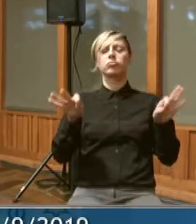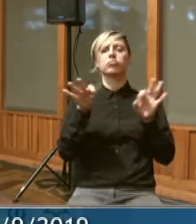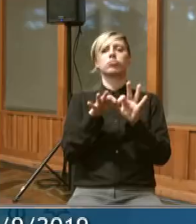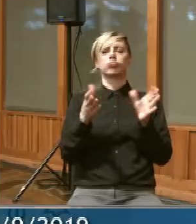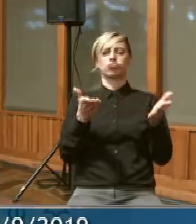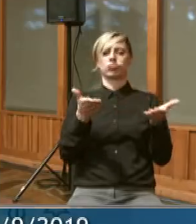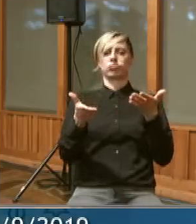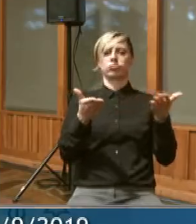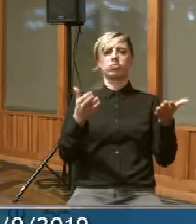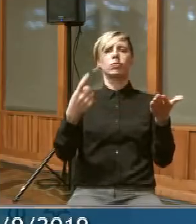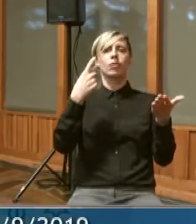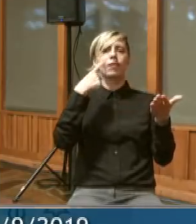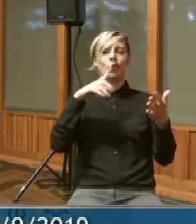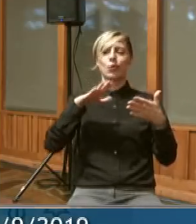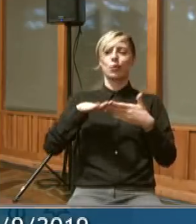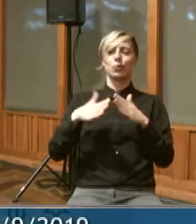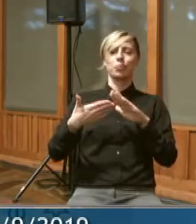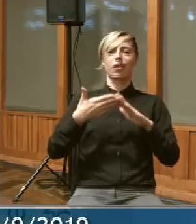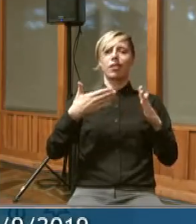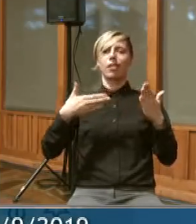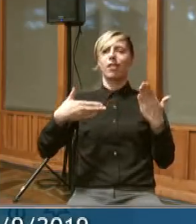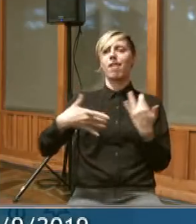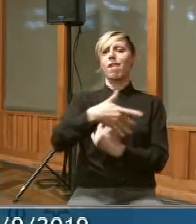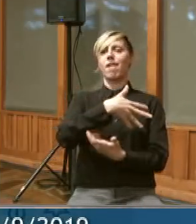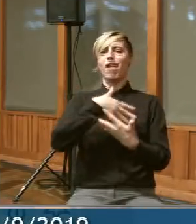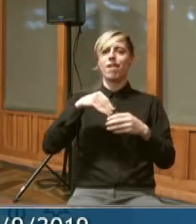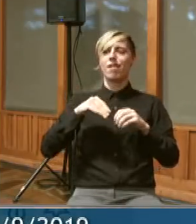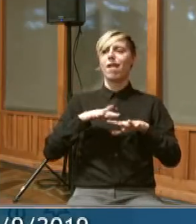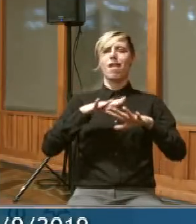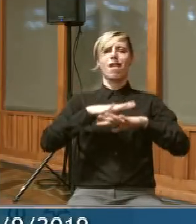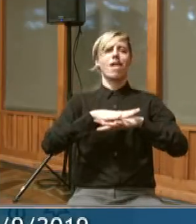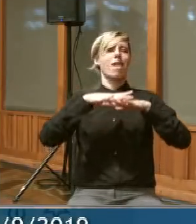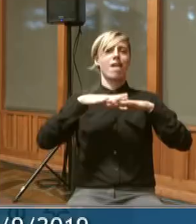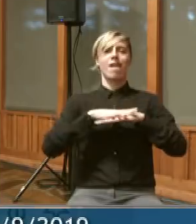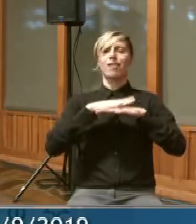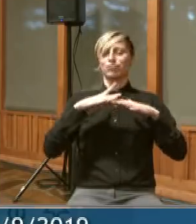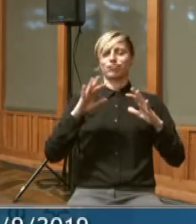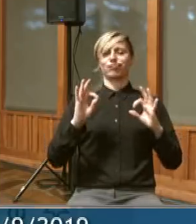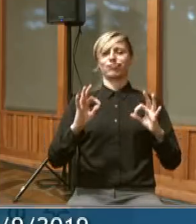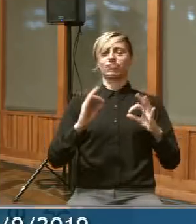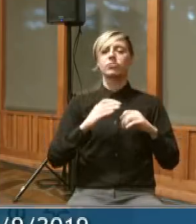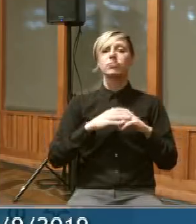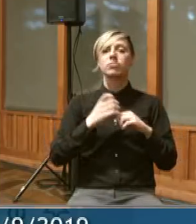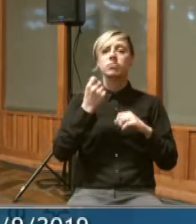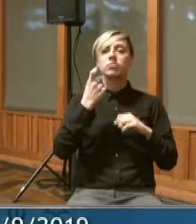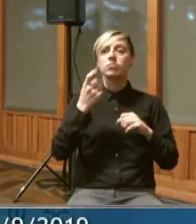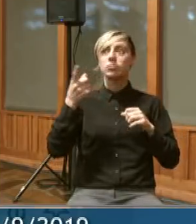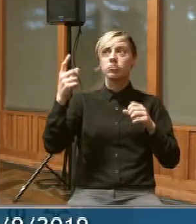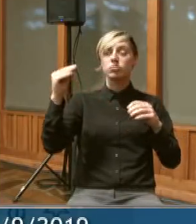NEXT, RECREATION IS AN ESSENTIAL SERVICE FOR CREATING AND